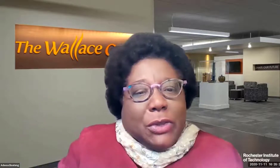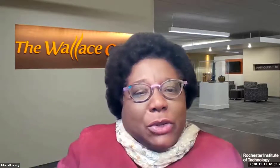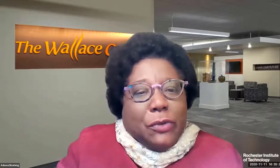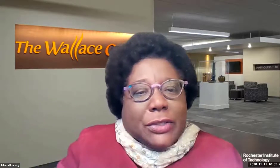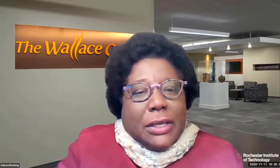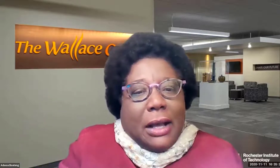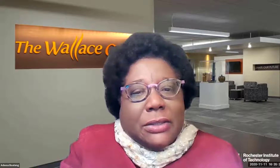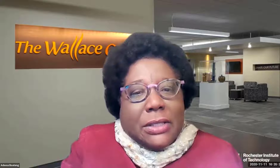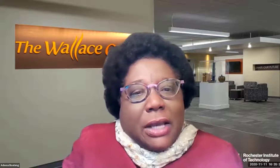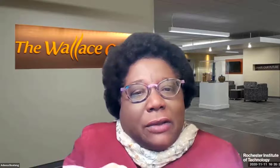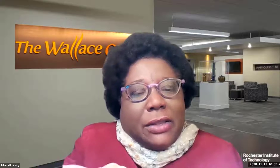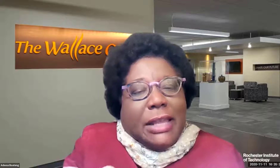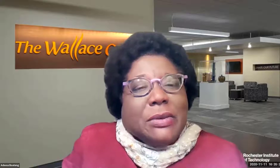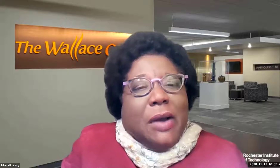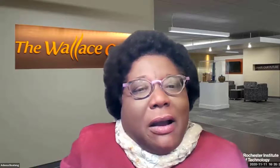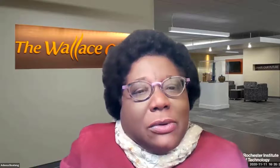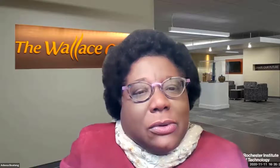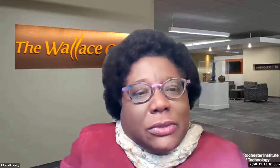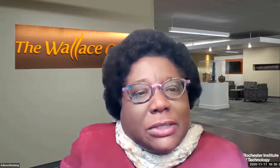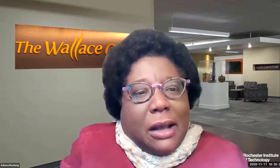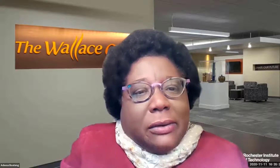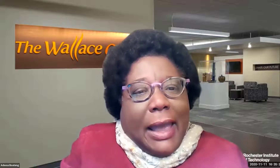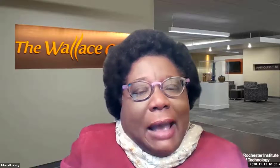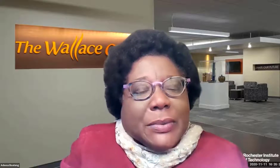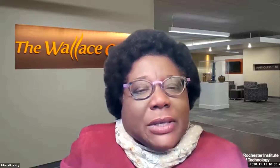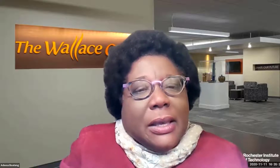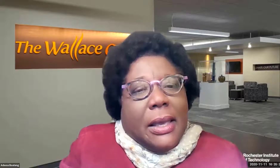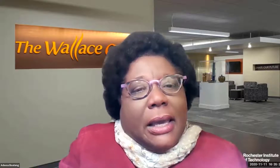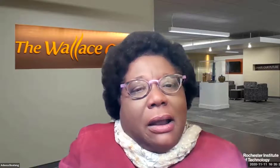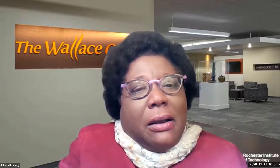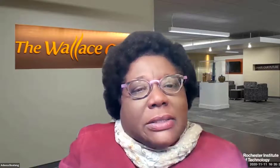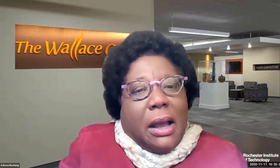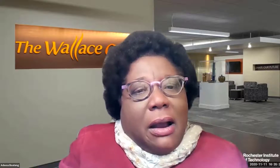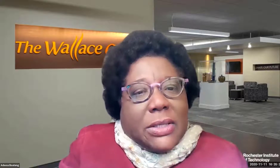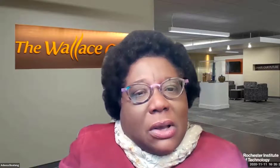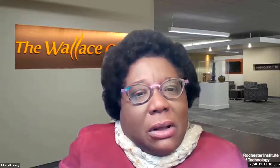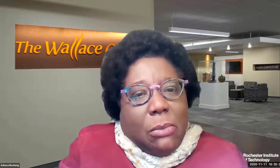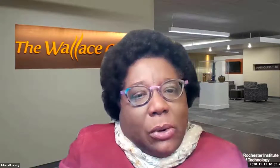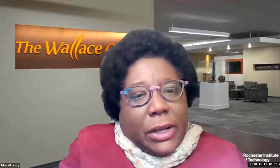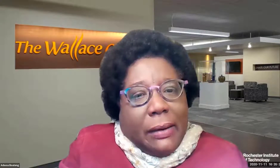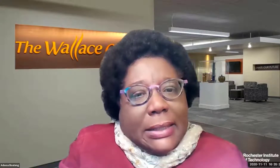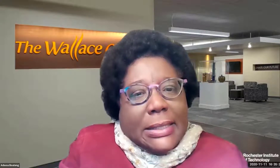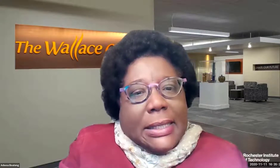colleges are the names of our Google Scholar apps and ours. Ours is called more dire it